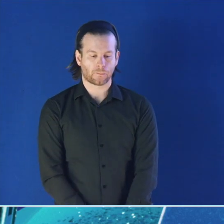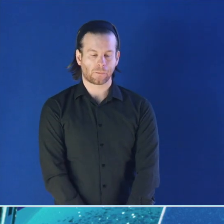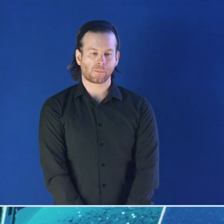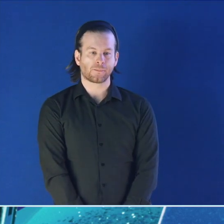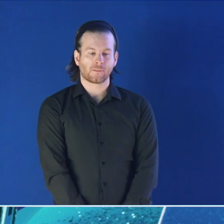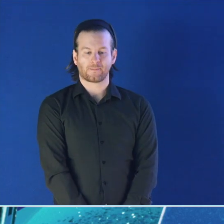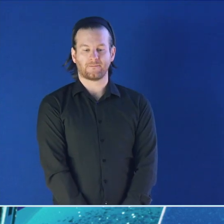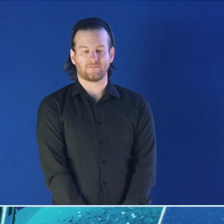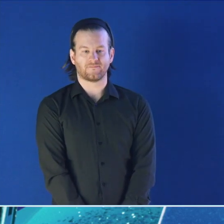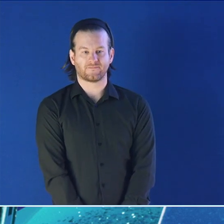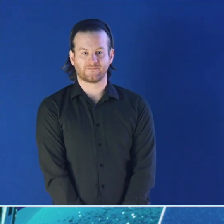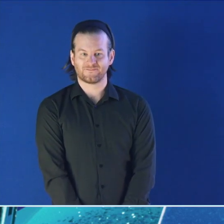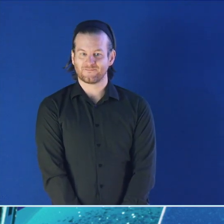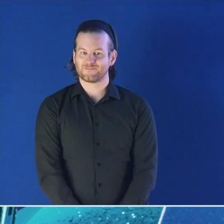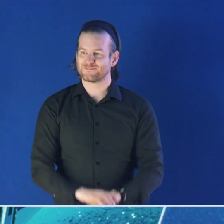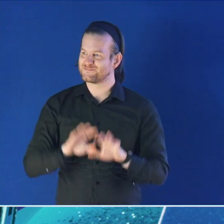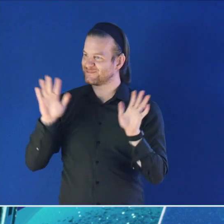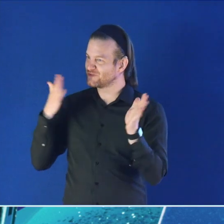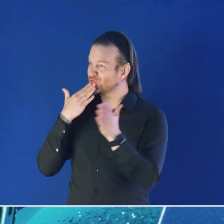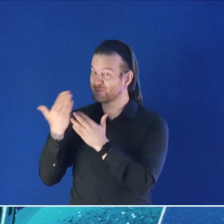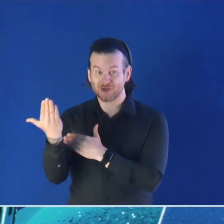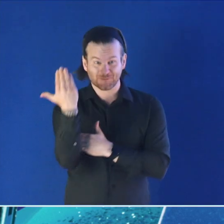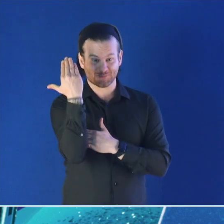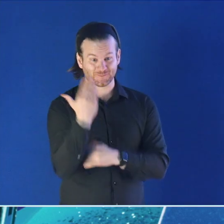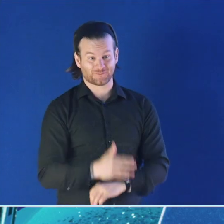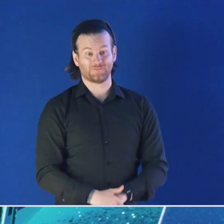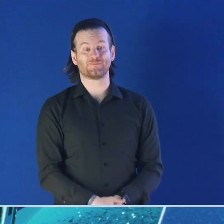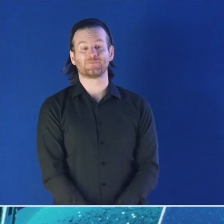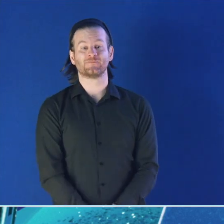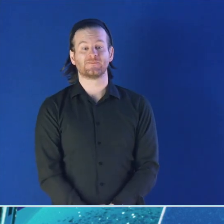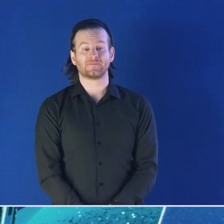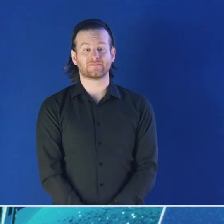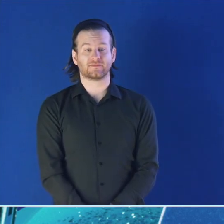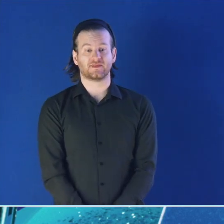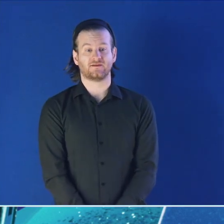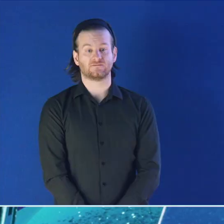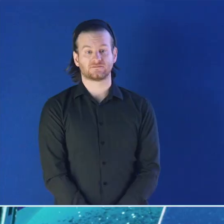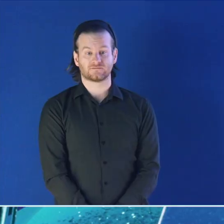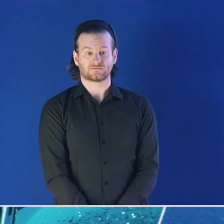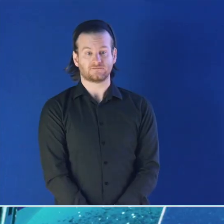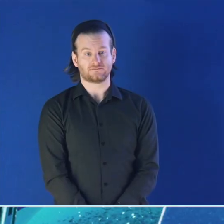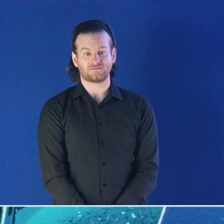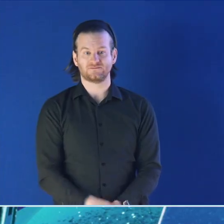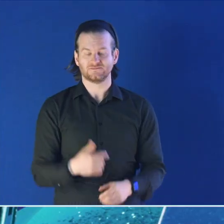Good morning, everyone. I really could not be more excited or more honored to be